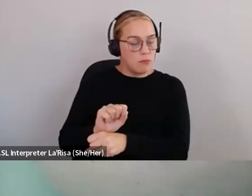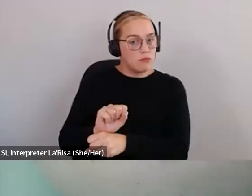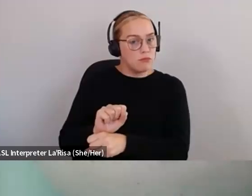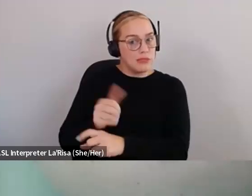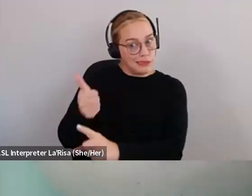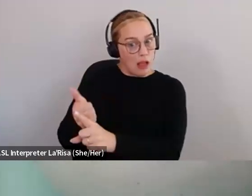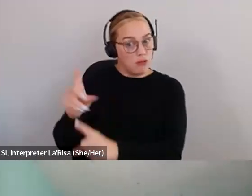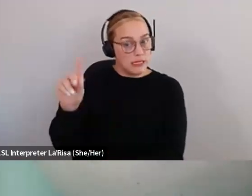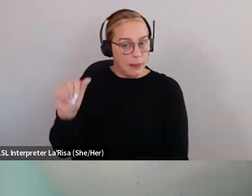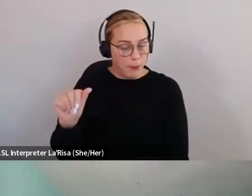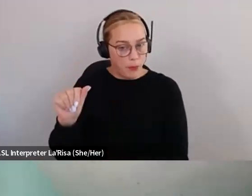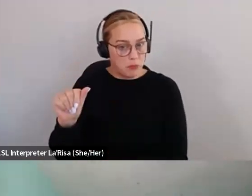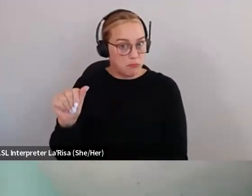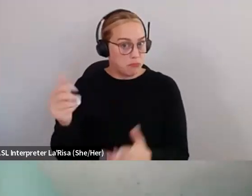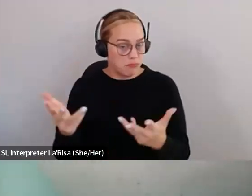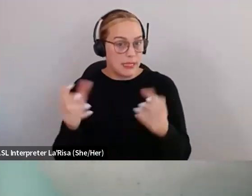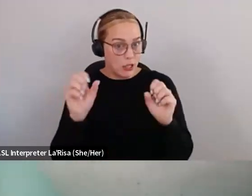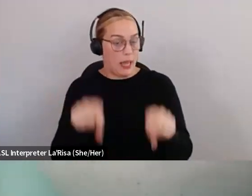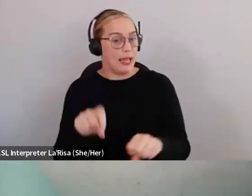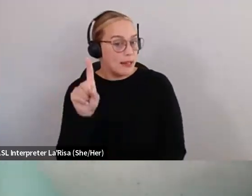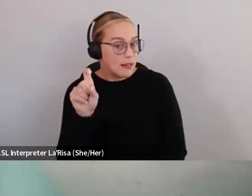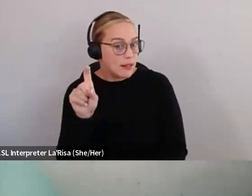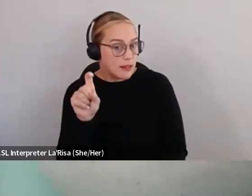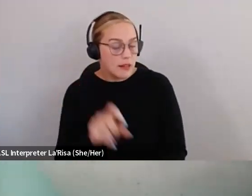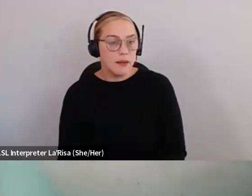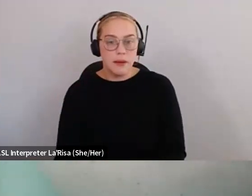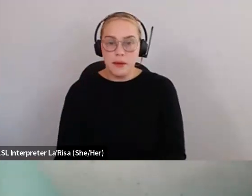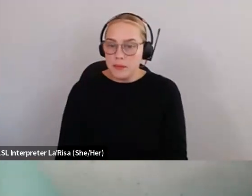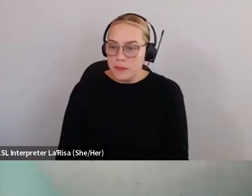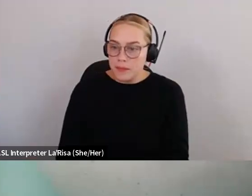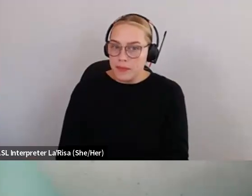Let's start with: Is she a qualifying individual that